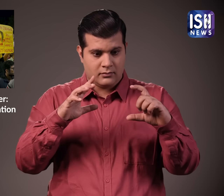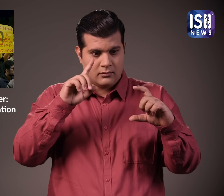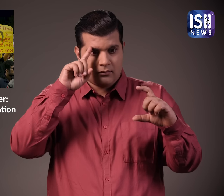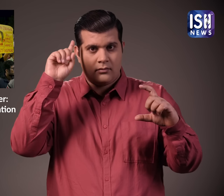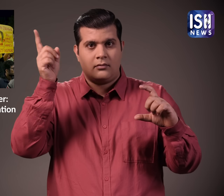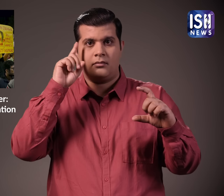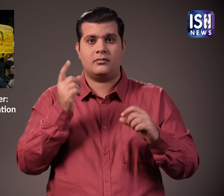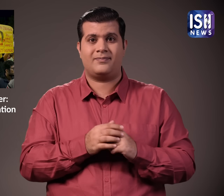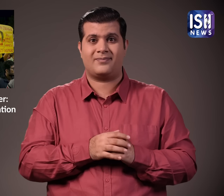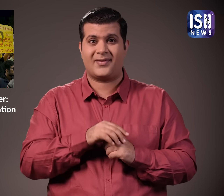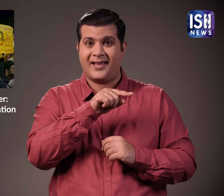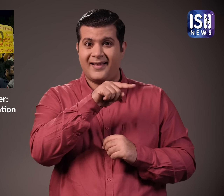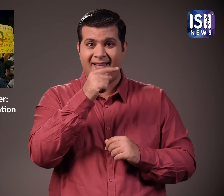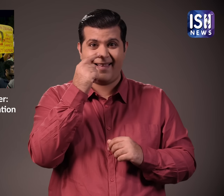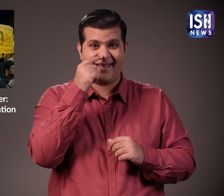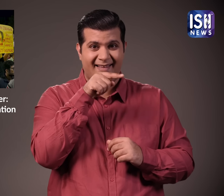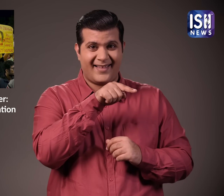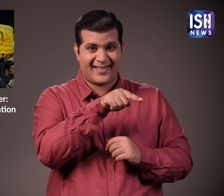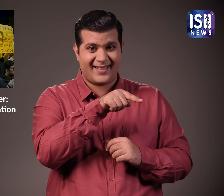When the relatives saw the pictures, they were shocked.